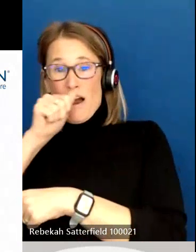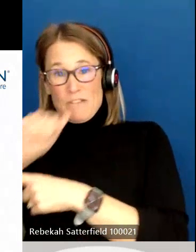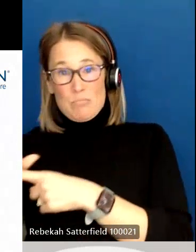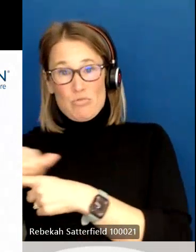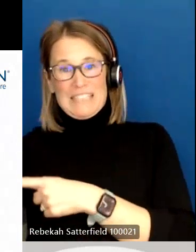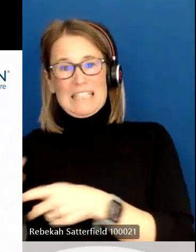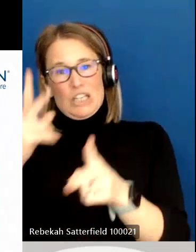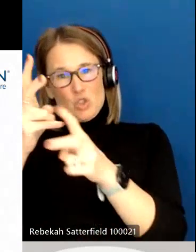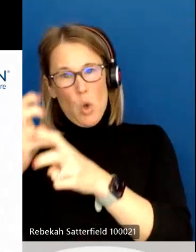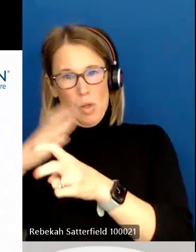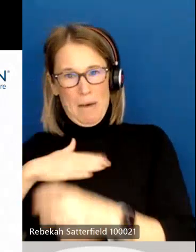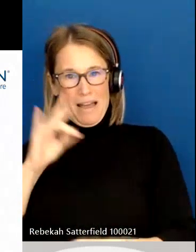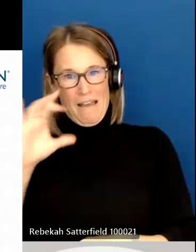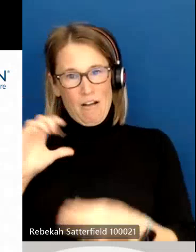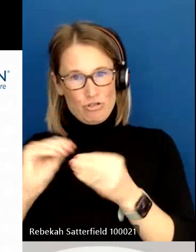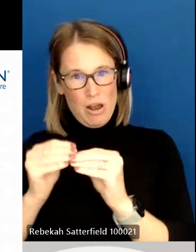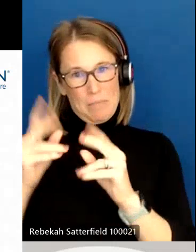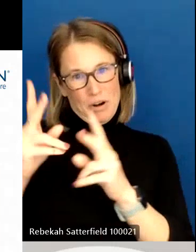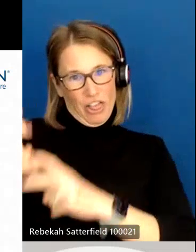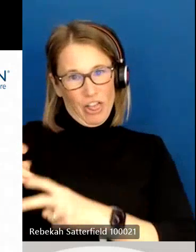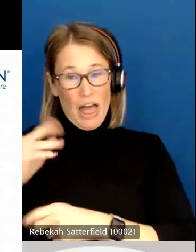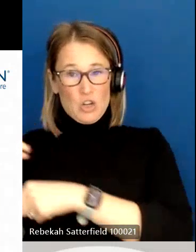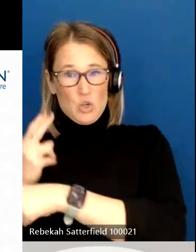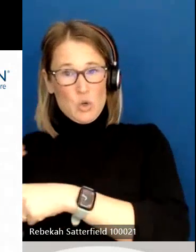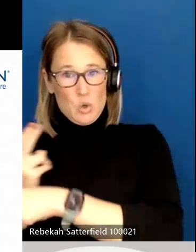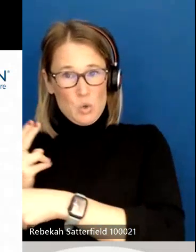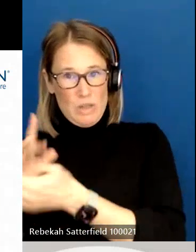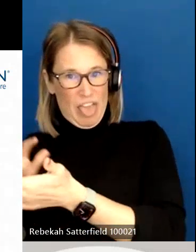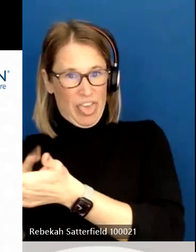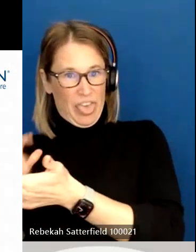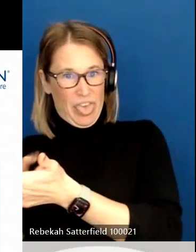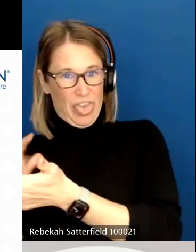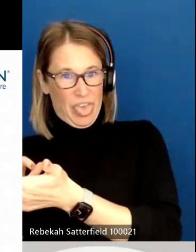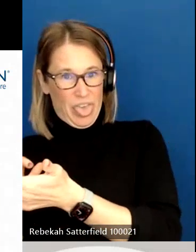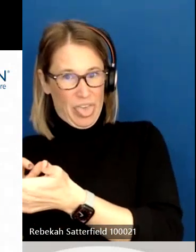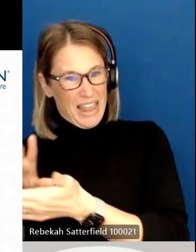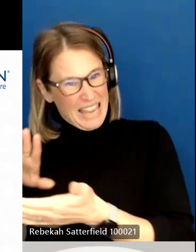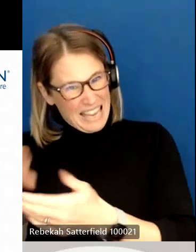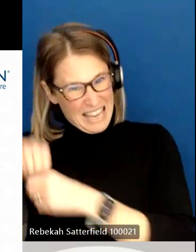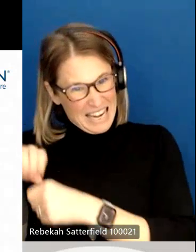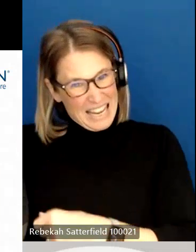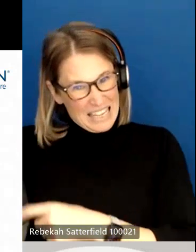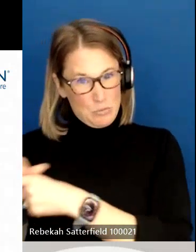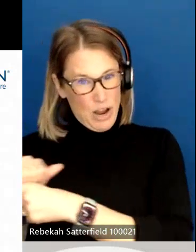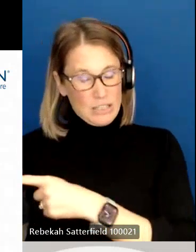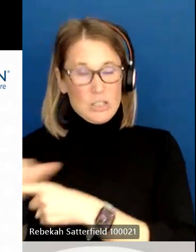was utilizing that in his practice so be careful where you post this but make sure that at least